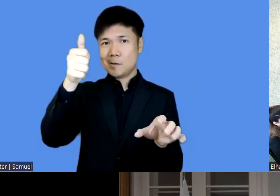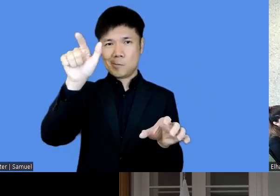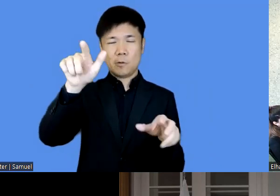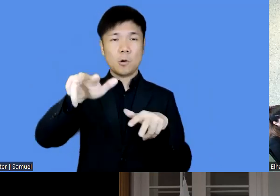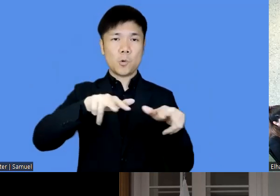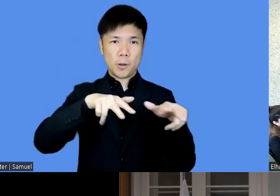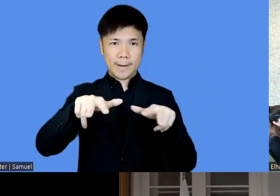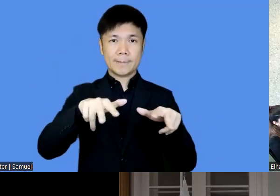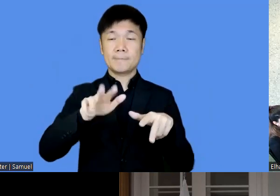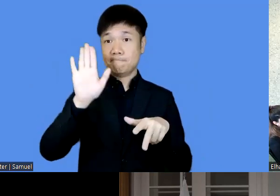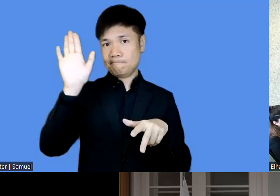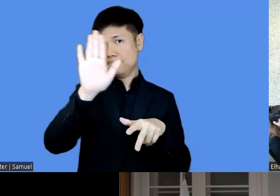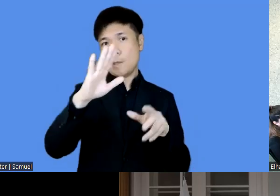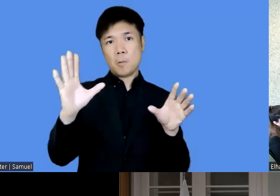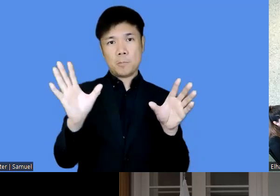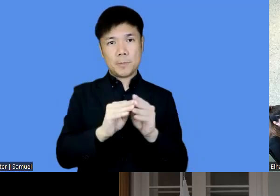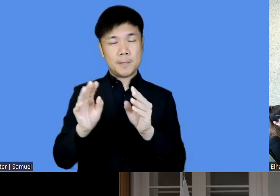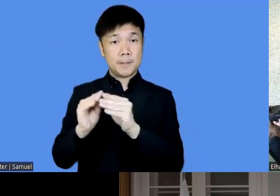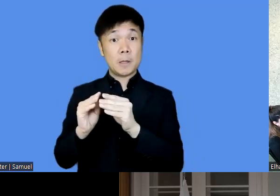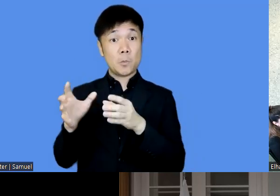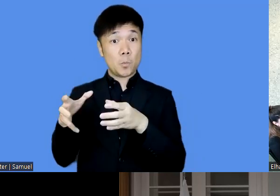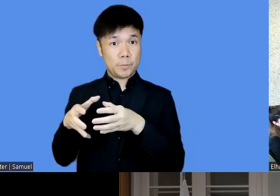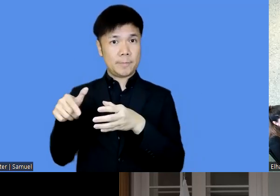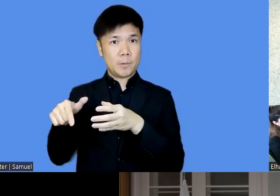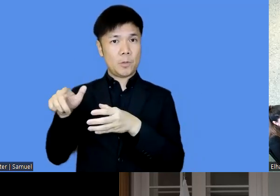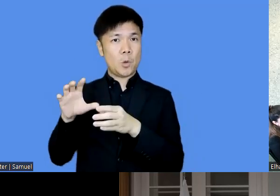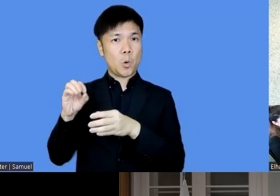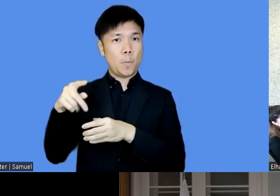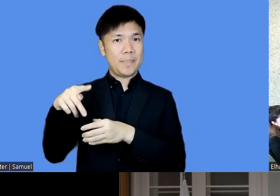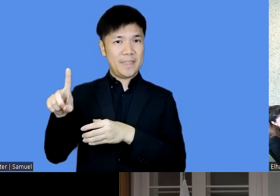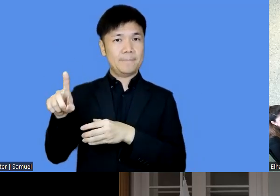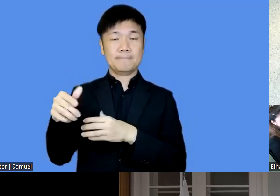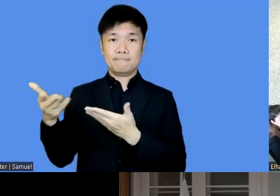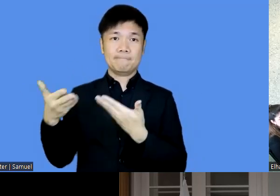So yes, I would just like to throw that out there. Thanks.